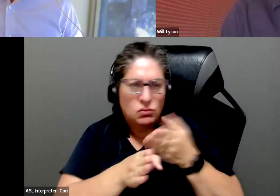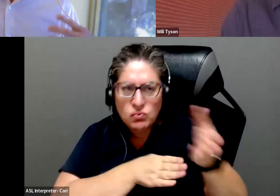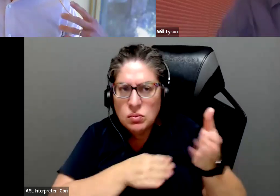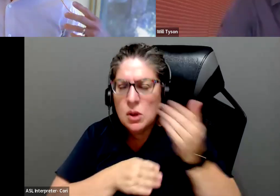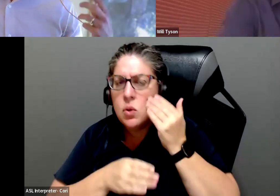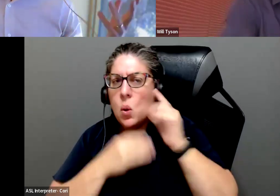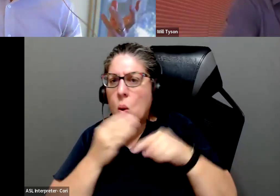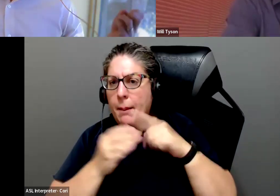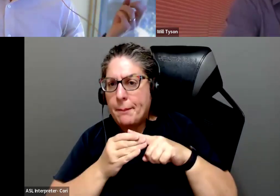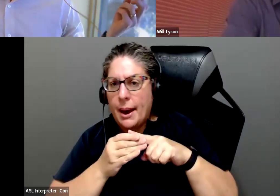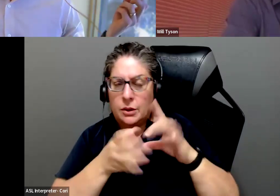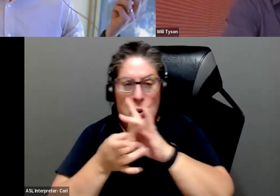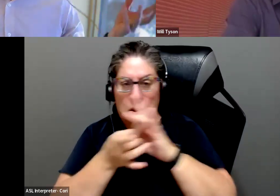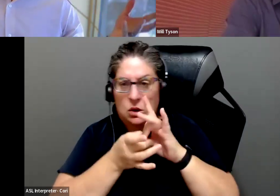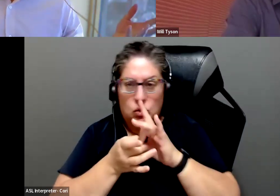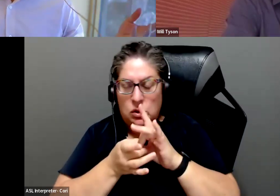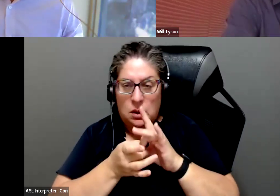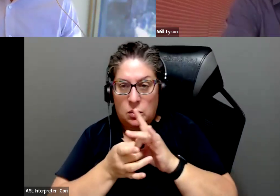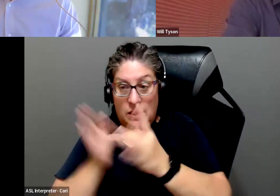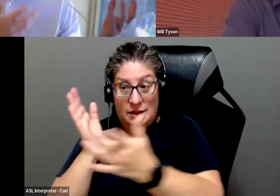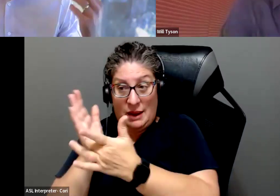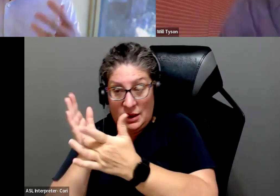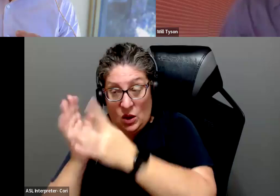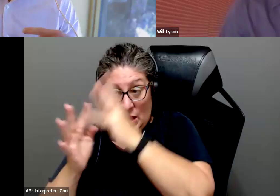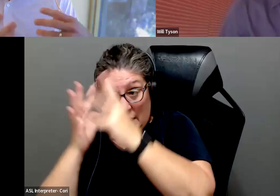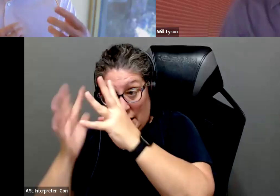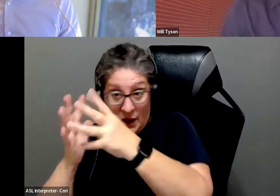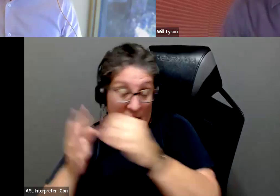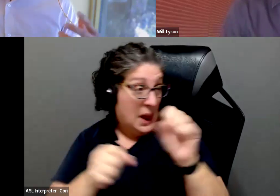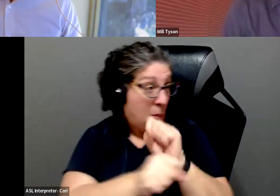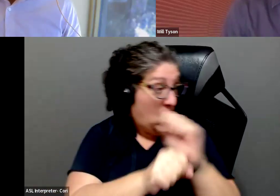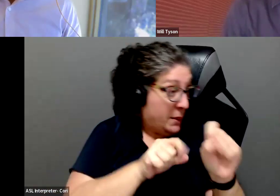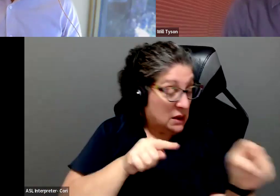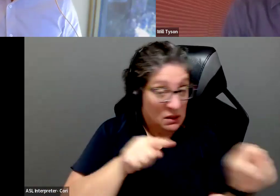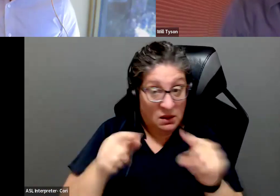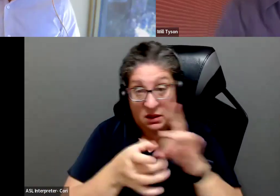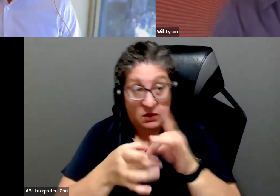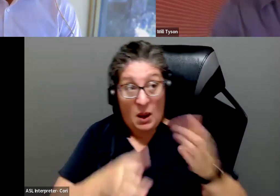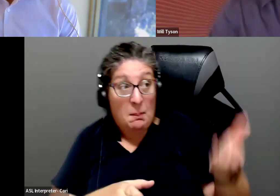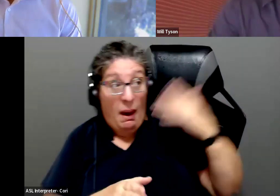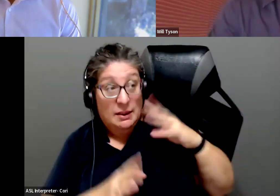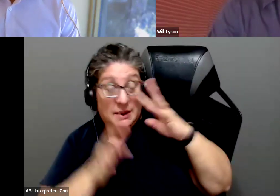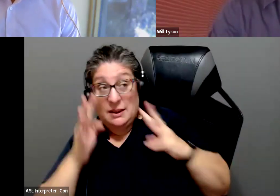about the relationship with technological innovation, employment from past innovations.